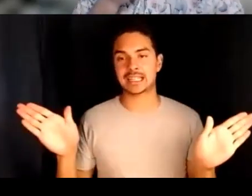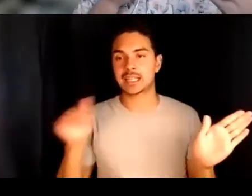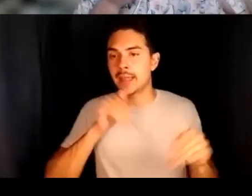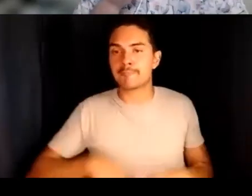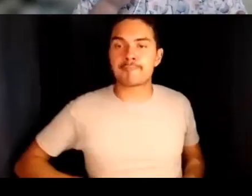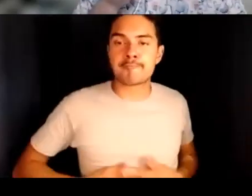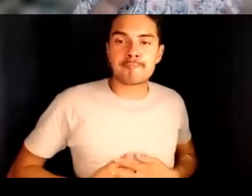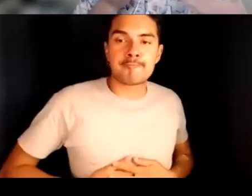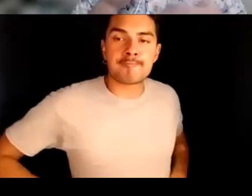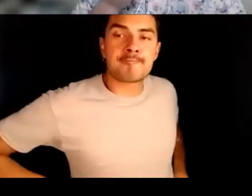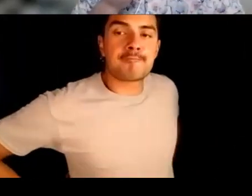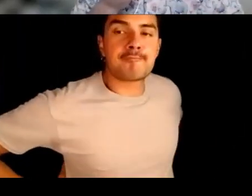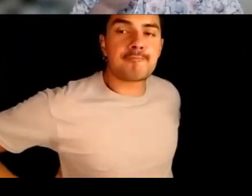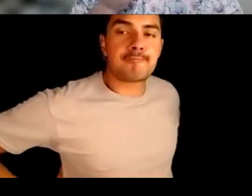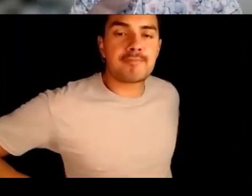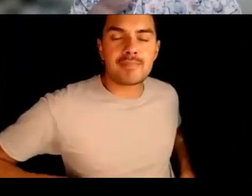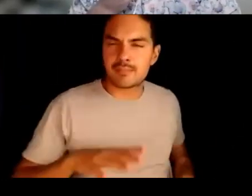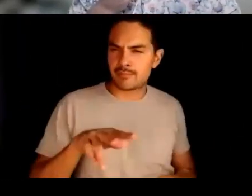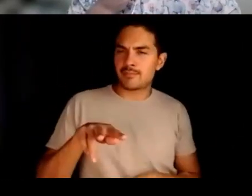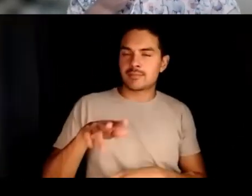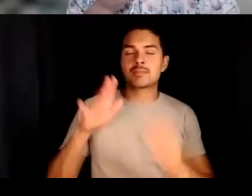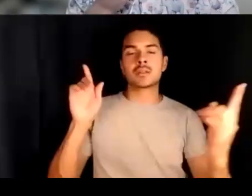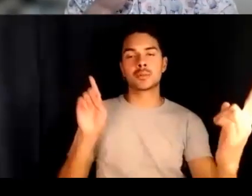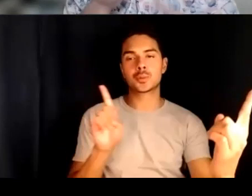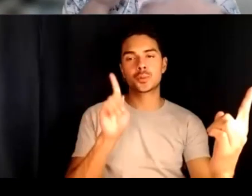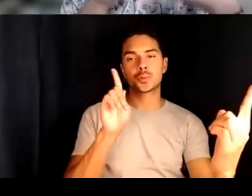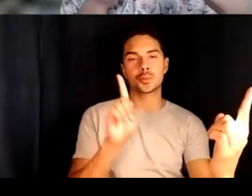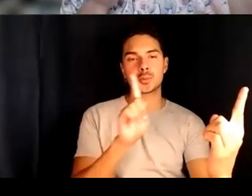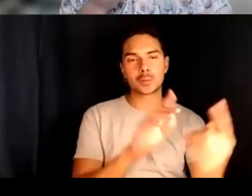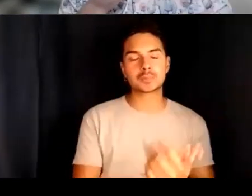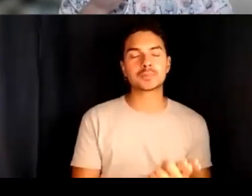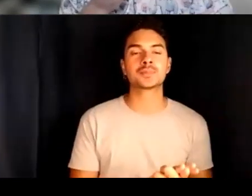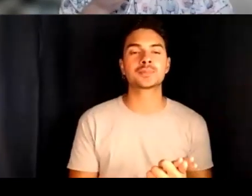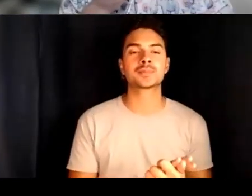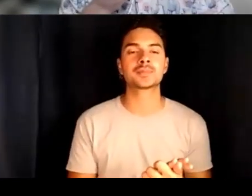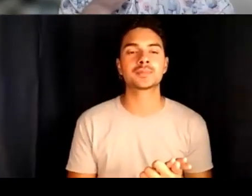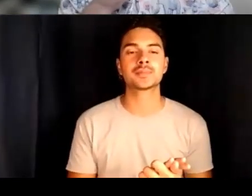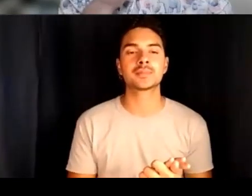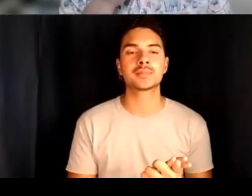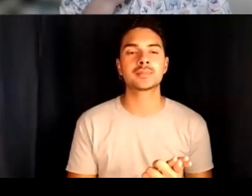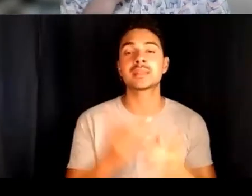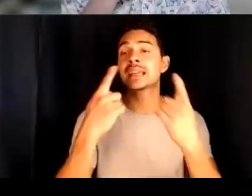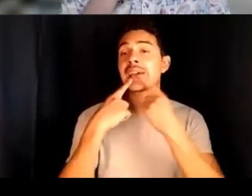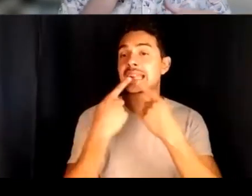Announce what you're doing before you do it. I'm gonna sit down next to you.